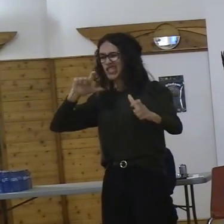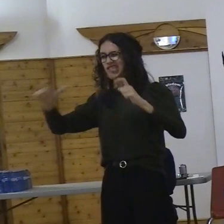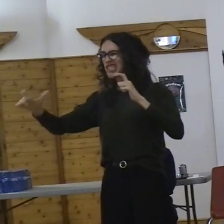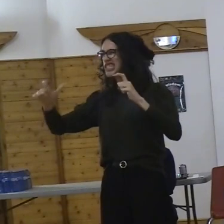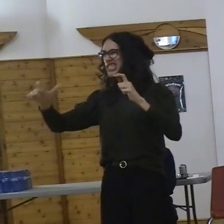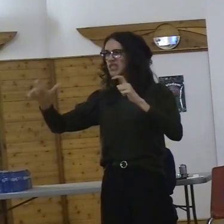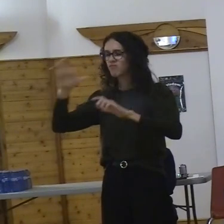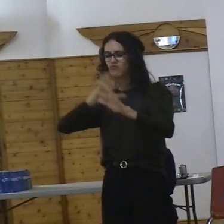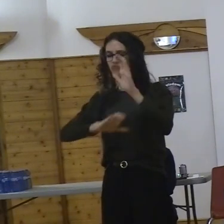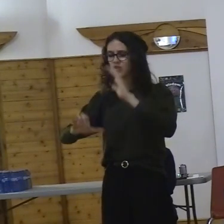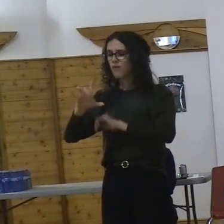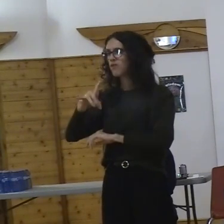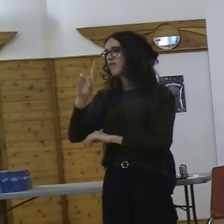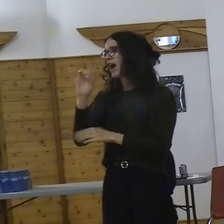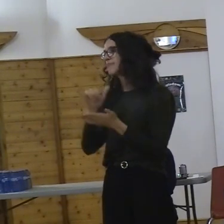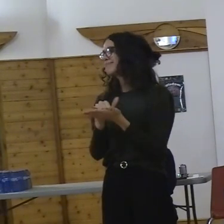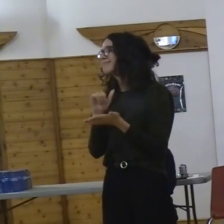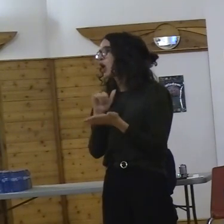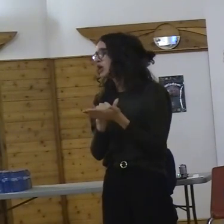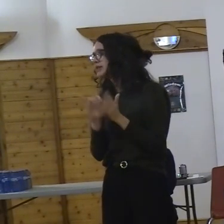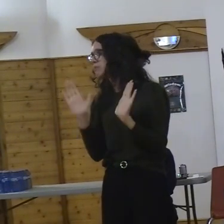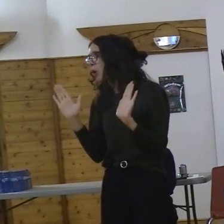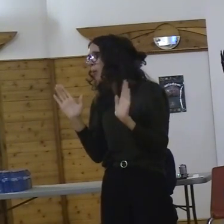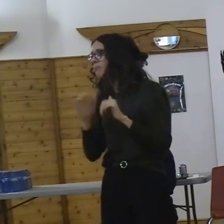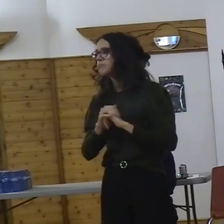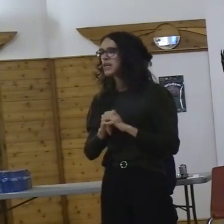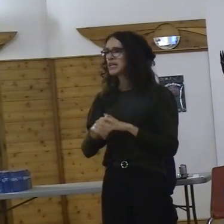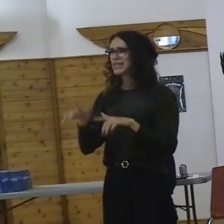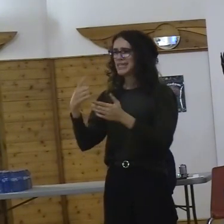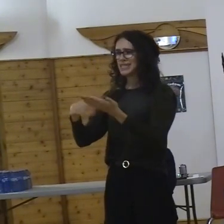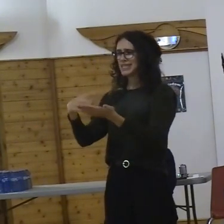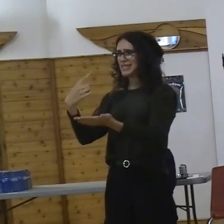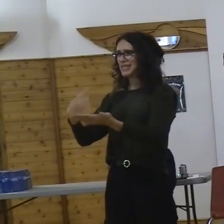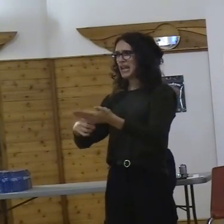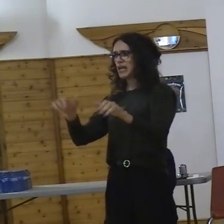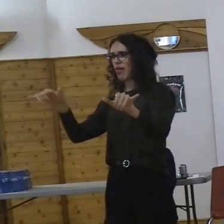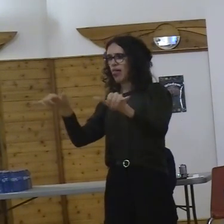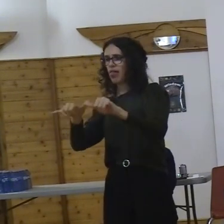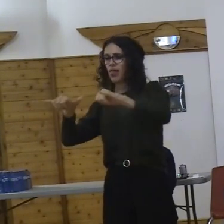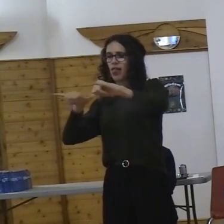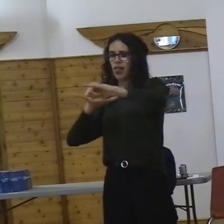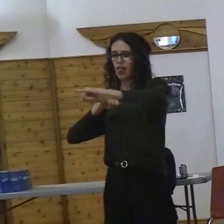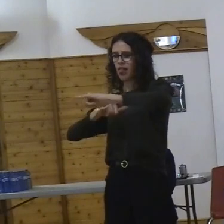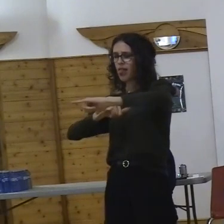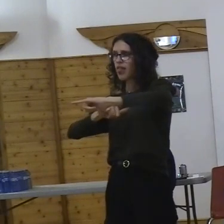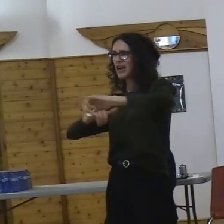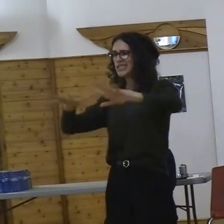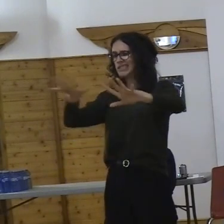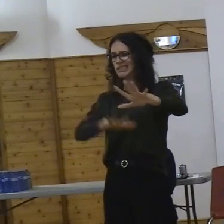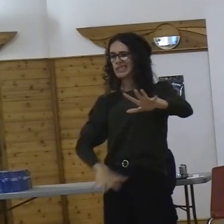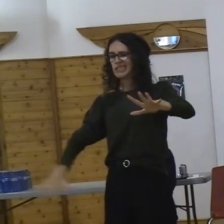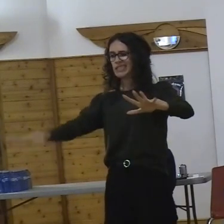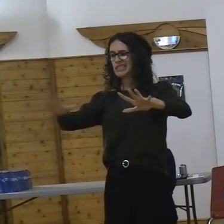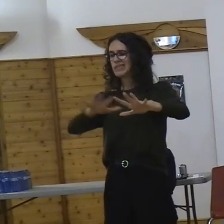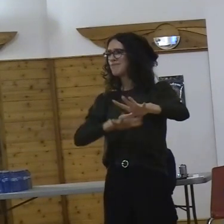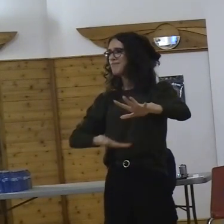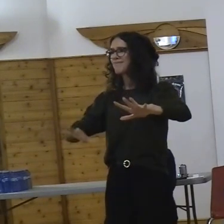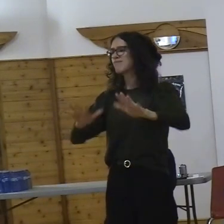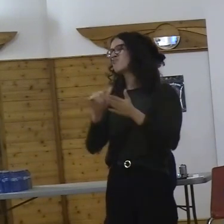They used the overall acreage of the landfill to defend their decisions and not the size of the cell their remains are in itself.